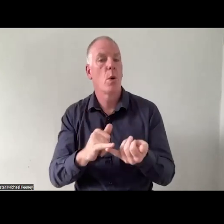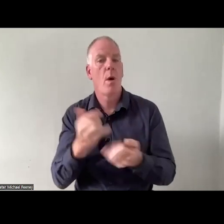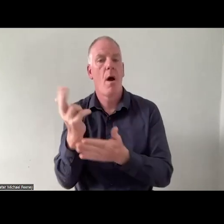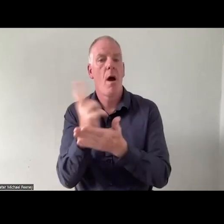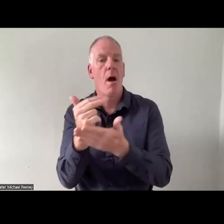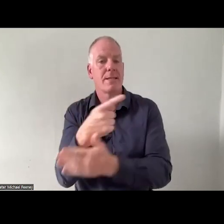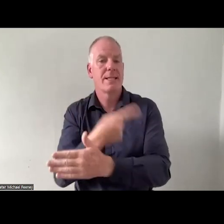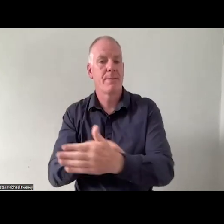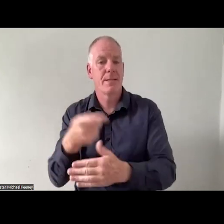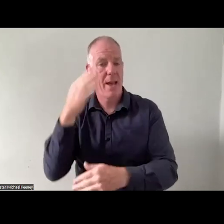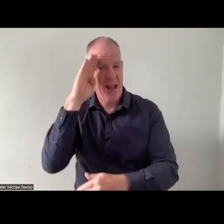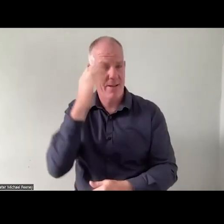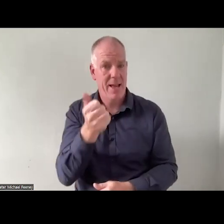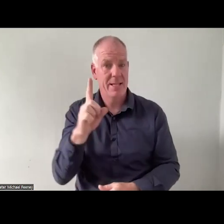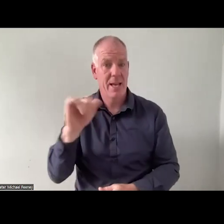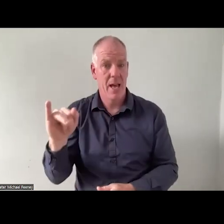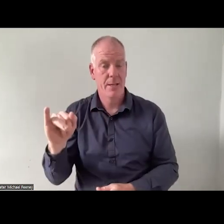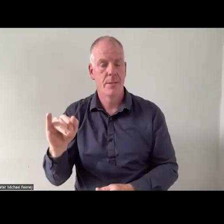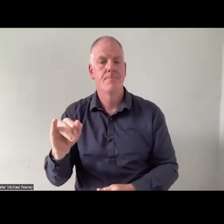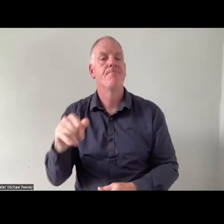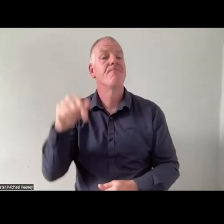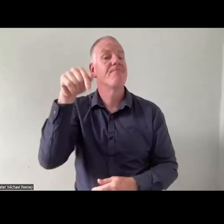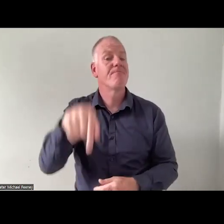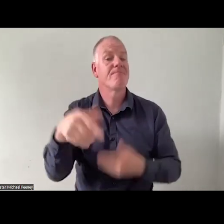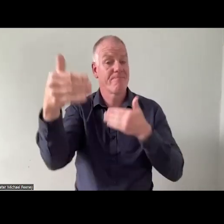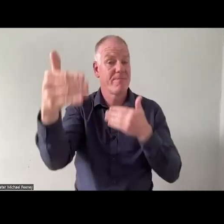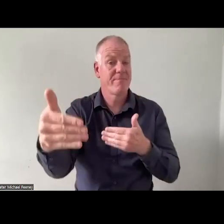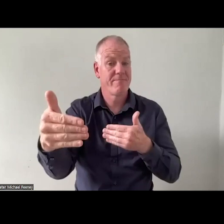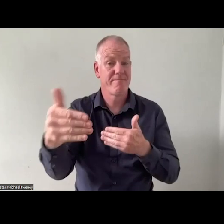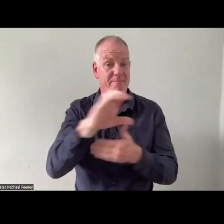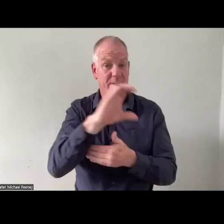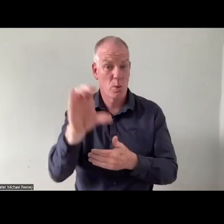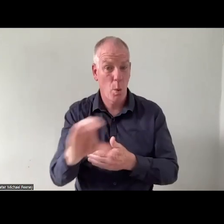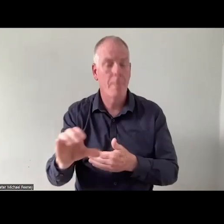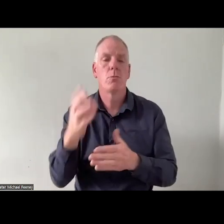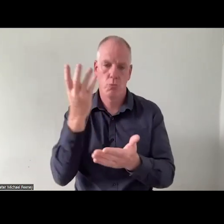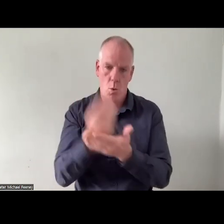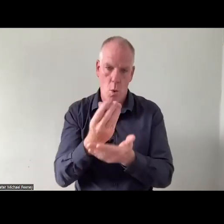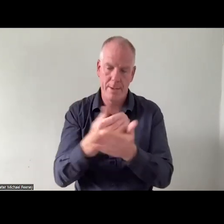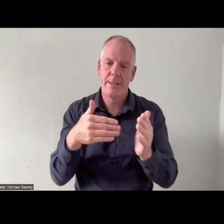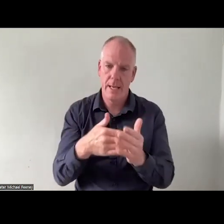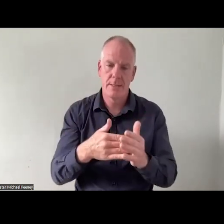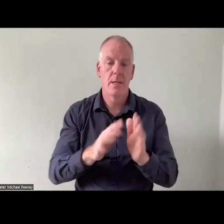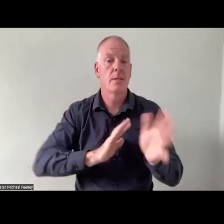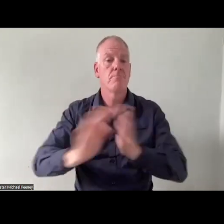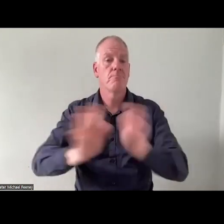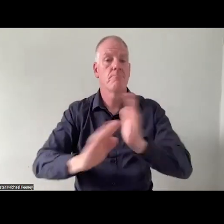Just a couple of quick things. This session is being recorded, and interpreting is being provided by Bridge Interpreting,